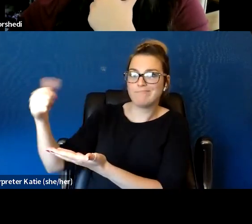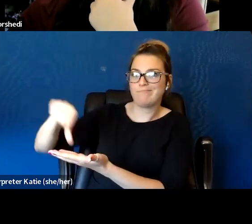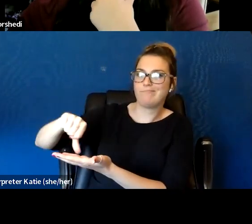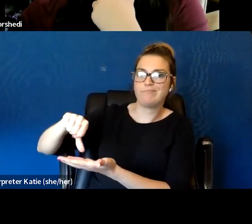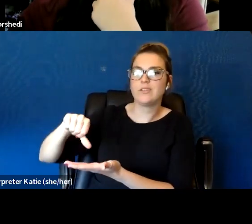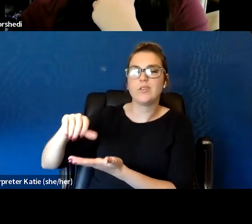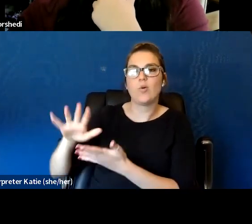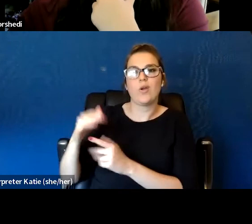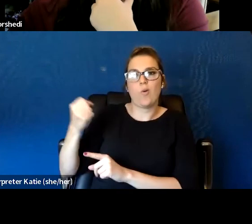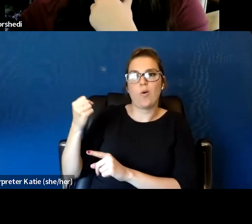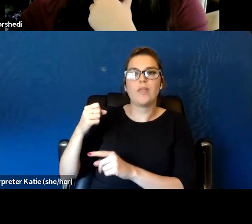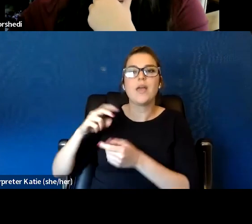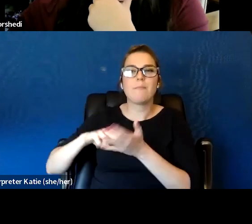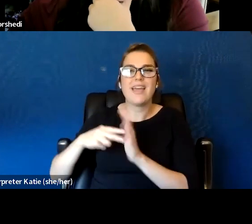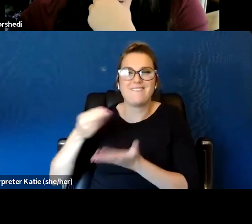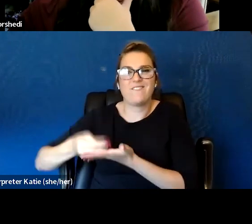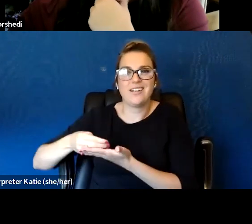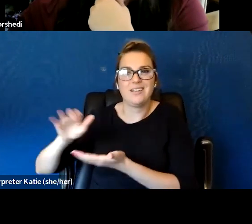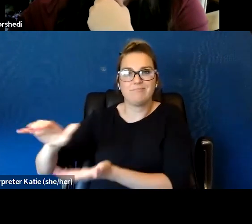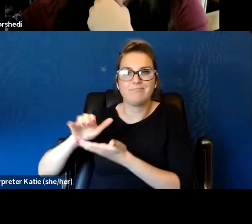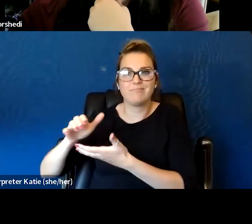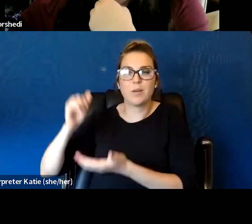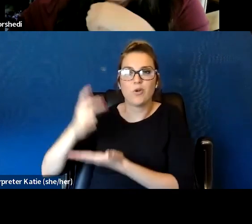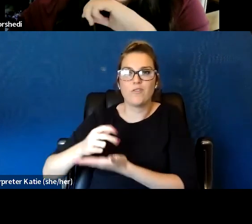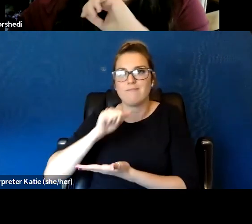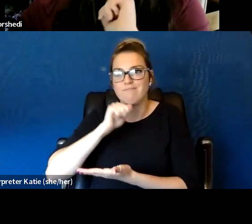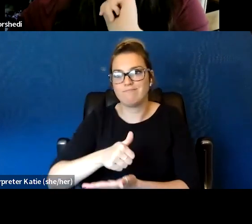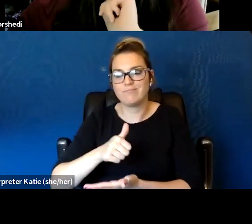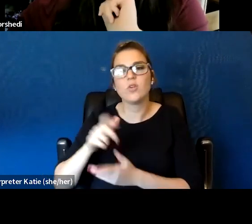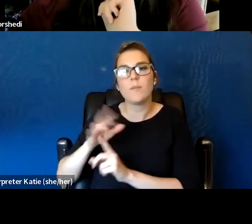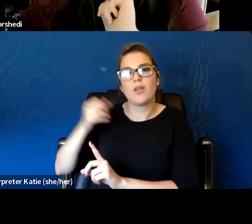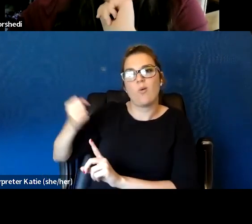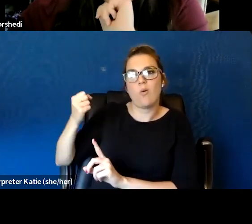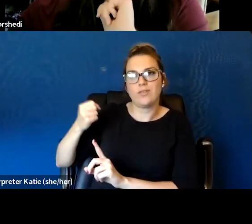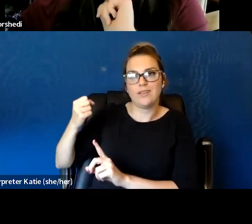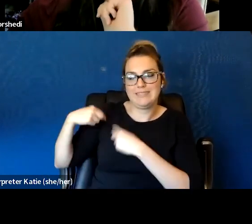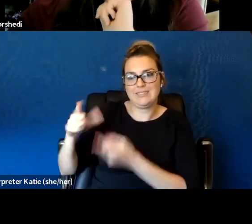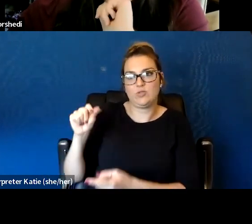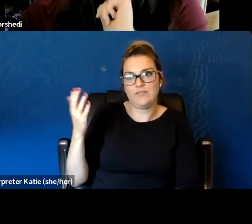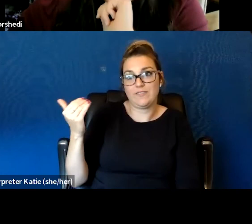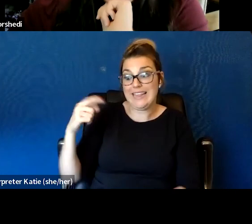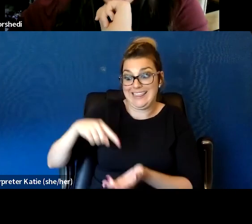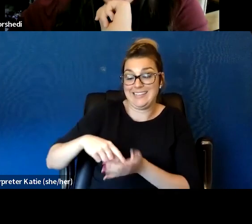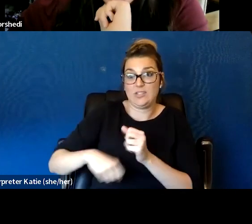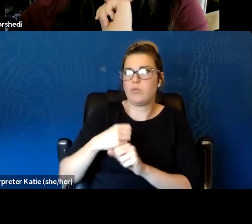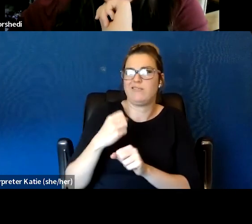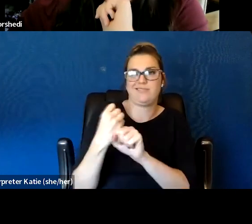but we haven't been able to implement it. Just this year, or actually 2021, was the first time